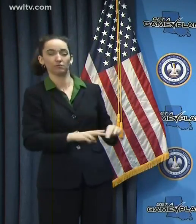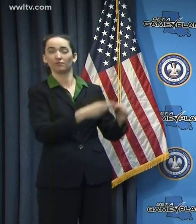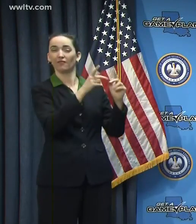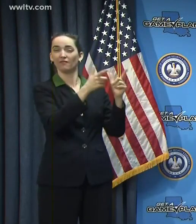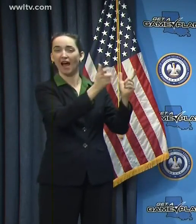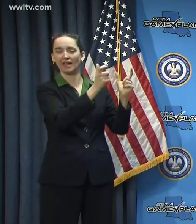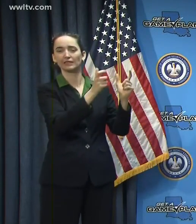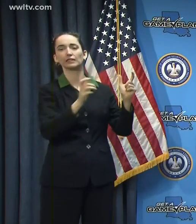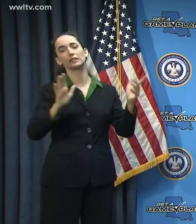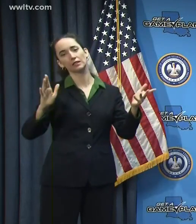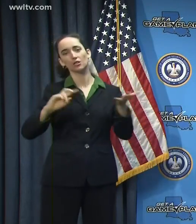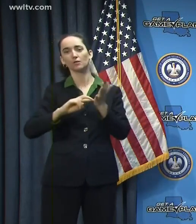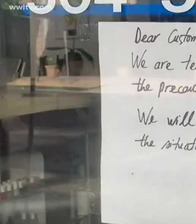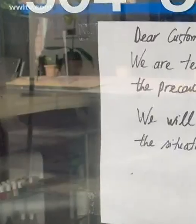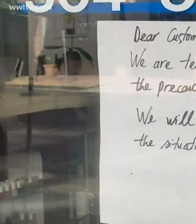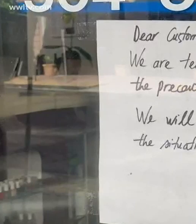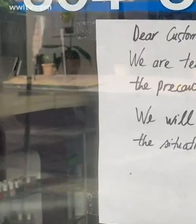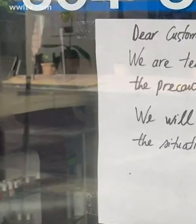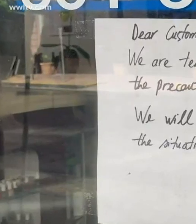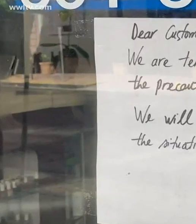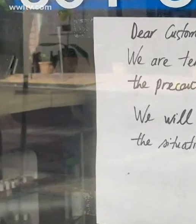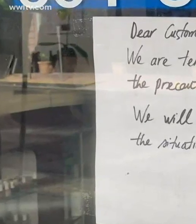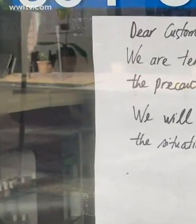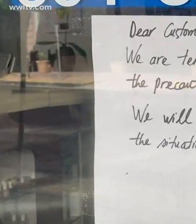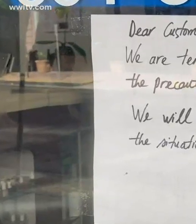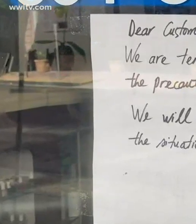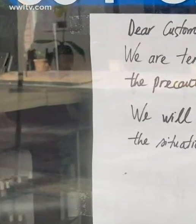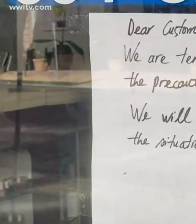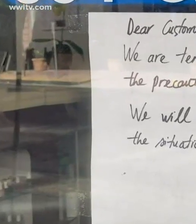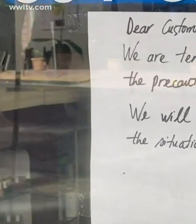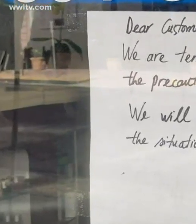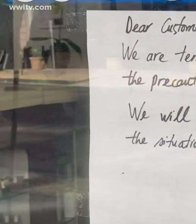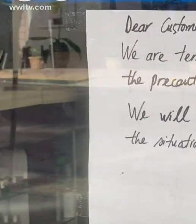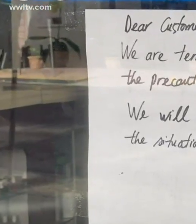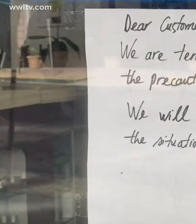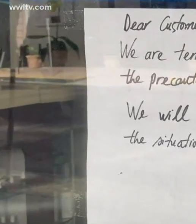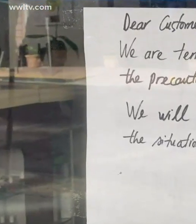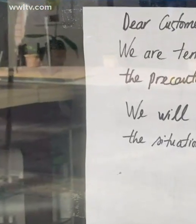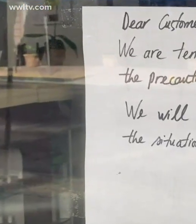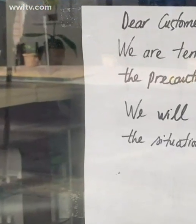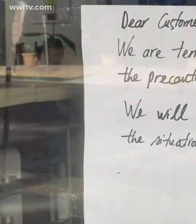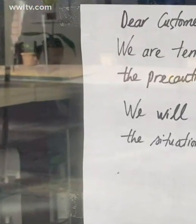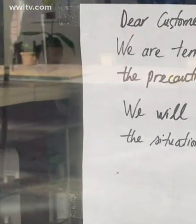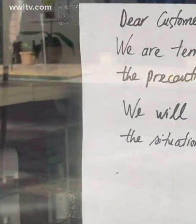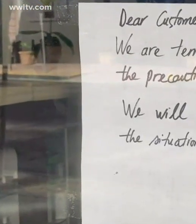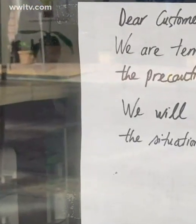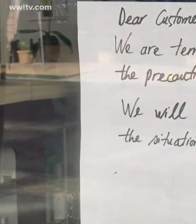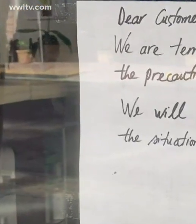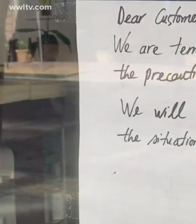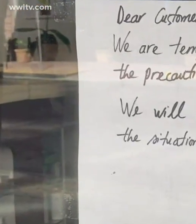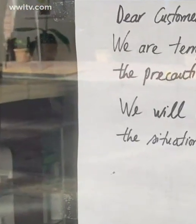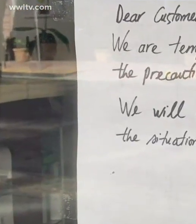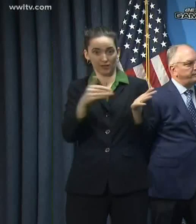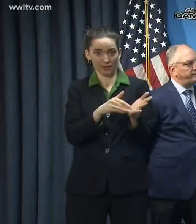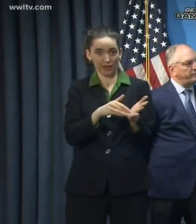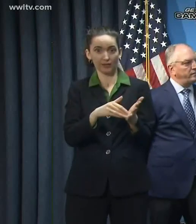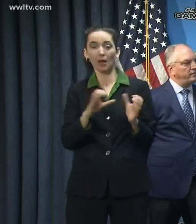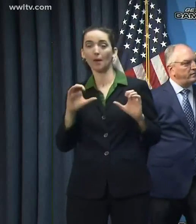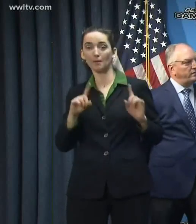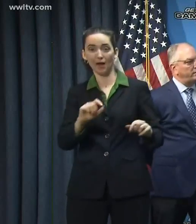SPIKE. >> THAT'S A CONCERN SPIKE. >> THAT'S A CONCERN THAT SPIKE. >> THAT'S A CONCERN THAT I SPIKE. >> THAT'S A CONCERN THAT I HAVE THAT'S A CONCERN THAT I HAVE THAT'S A CONCERN THAT I HAVE AS THAT'S A CONCERN THAT I HAVE AS WELL. AS WELL. AS WELL. SO AS WELL. SO WE AS WELL. SO WE HAVE AS WELL. SO WE HAVE TO AS WELL. SO WE HAVE TO TRY AS WELL. SO WE HAVE TO TRY TO AS WELL. SO WE HAVE TO TRY TO STRIKE AS WELL. SO WE HAVE TO TRY TO STRIKE THE SO WE HAVE TO TRY TO STRIKE THE SO WE HAVE TO TRY TO STRIKE THE RIGHT SO WE HAVE TO TRY TO STRIKE THE RIGHT BALANCE SO WE HAVE TO TRY TO STRIKE THE RIGHT BALANCE BETWEEN SO WE HAVE TO TRY TO STRIKE THE RIGHT BALANCE BETWEEN PROMOTING RIGHT BALANCE BETWEEN PROMOTING RIGHT BALANCE BETWEEN PROMOTING HEALTH RIGHT BALANCE BETWEEN PROMOTING HEALTH AND RIGHT BALANCE BETWEEN PROMOTING HEALTH AND MINIMIZING